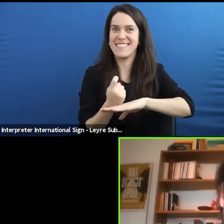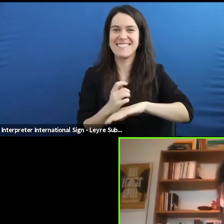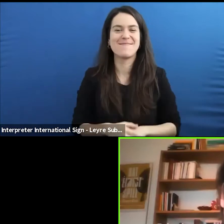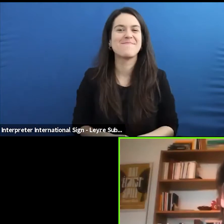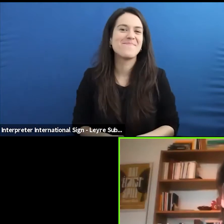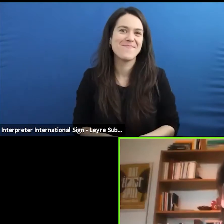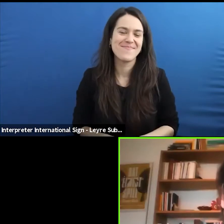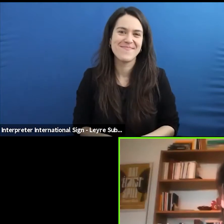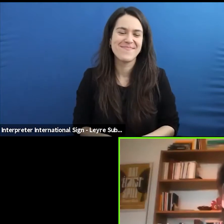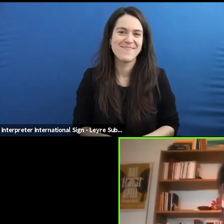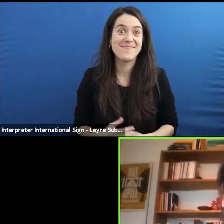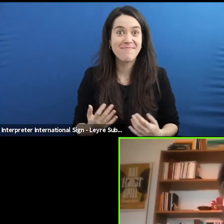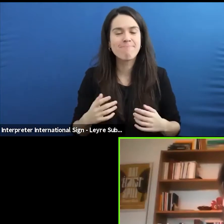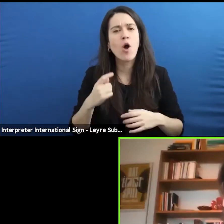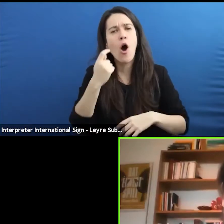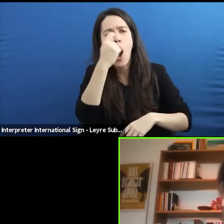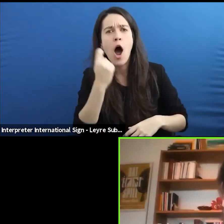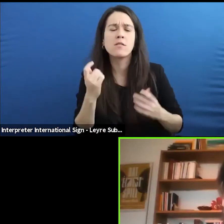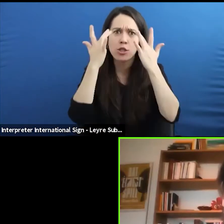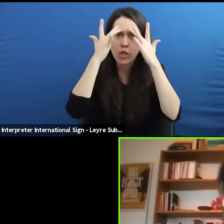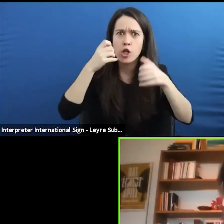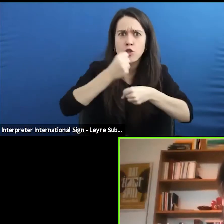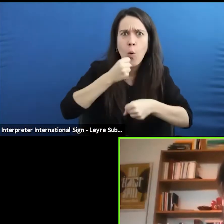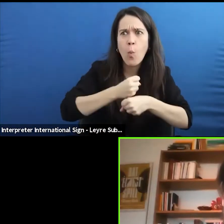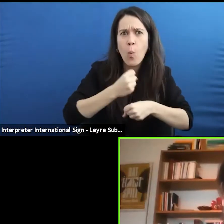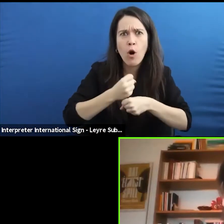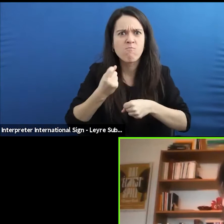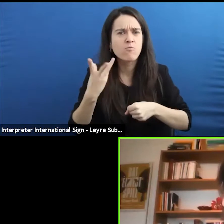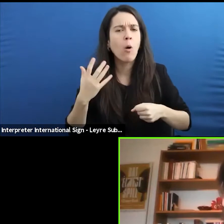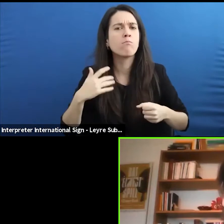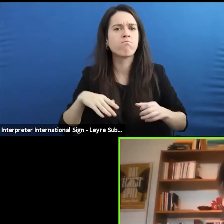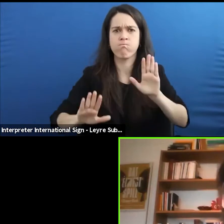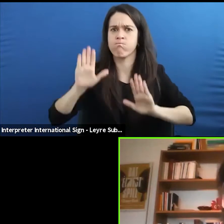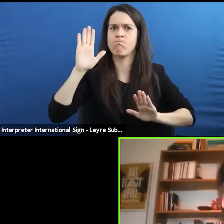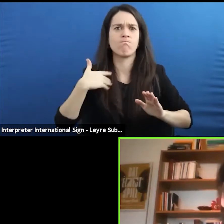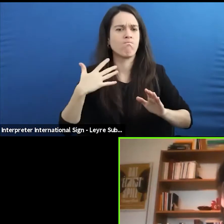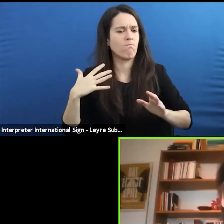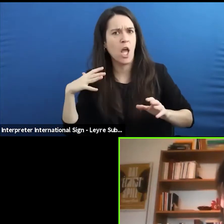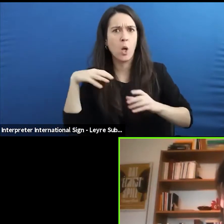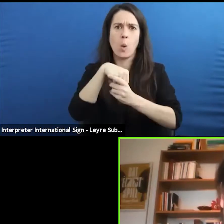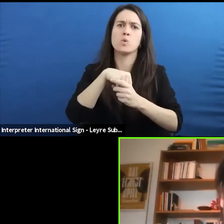cultural workers who are deeply engaged with diversity, inclusion, accessibility who are